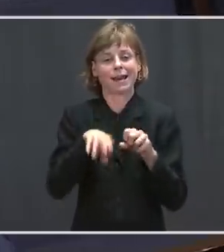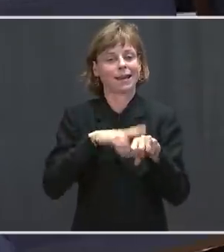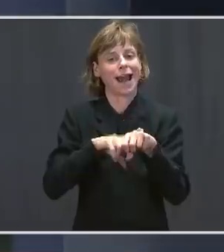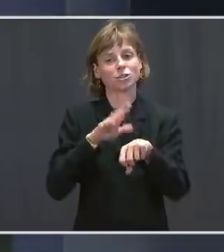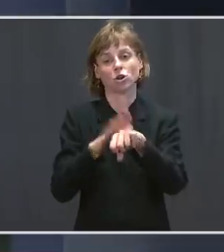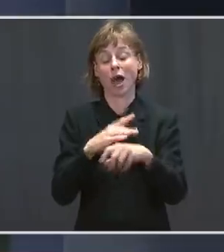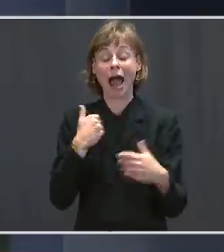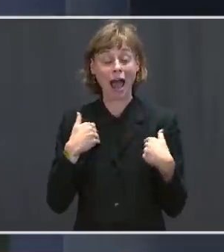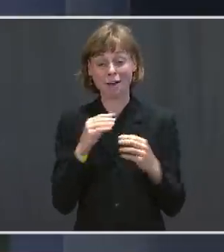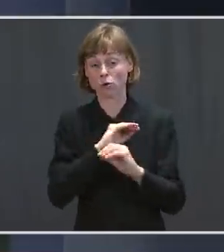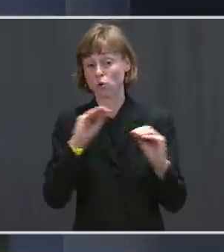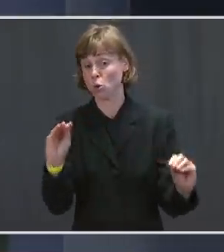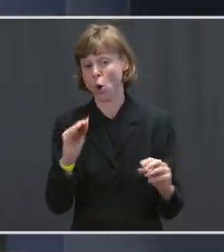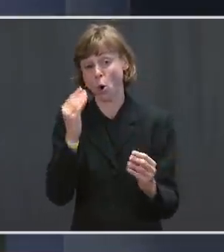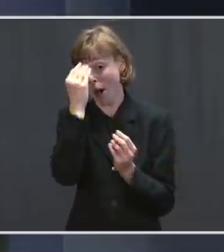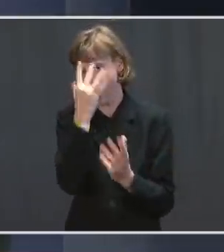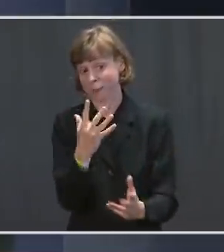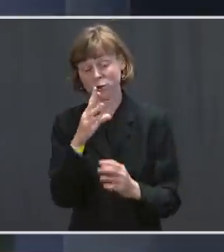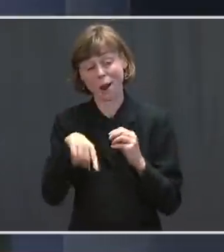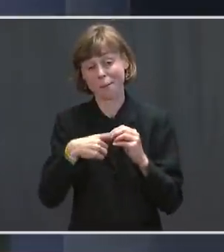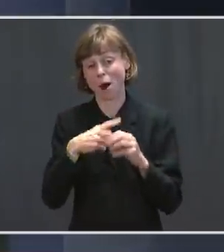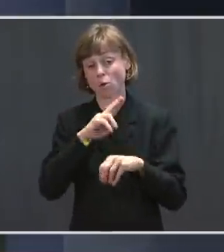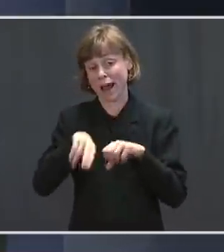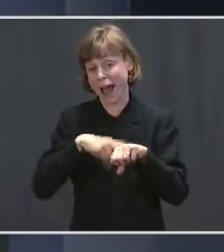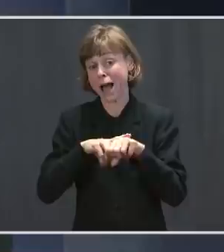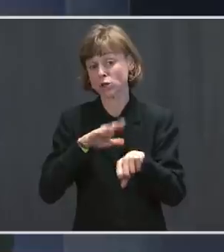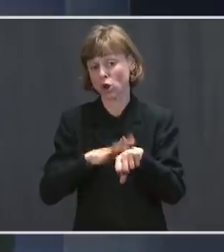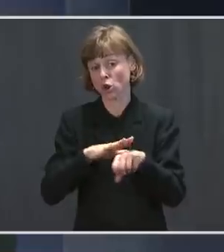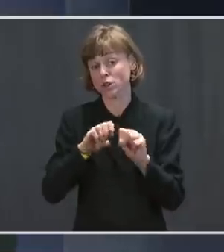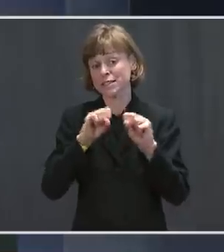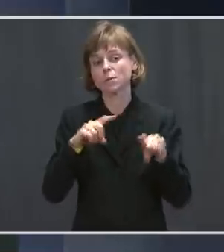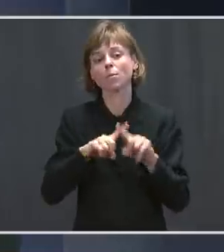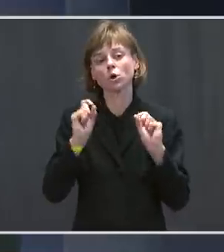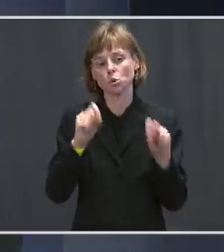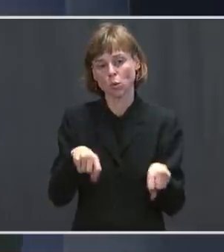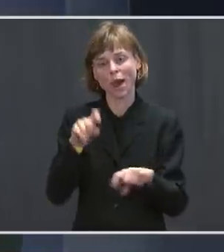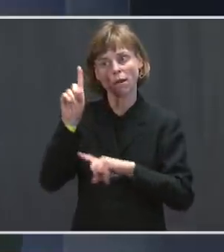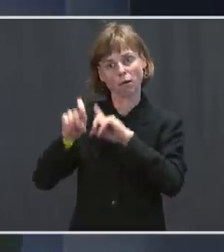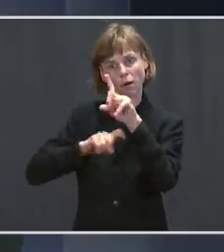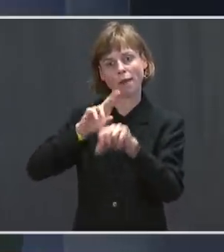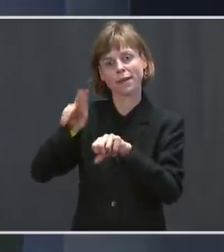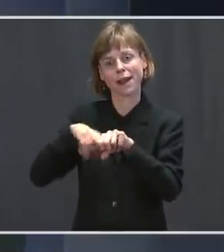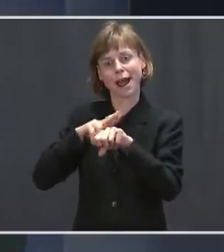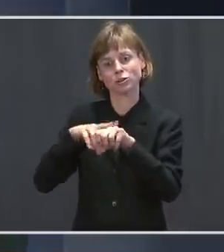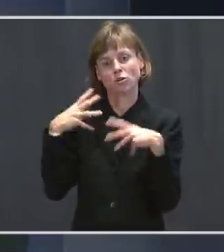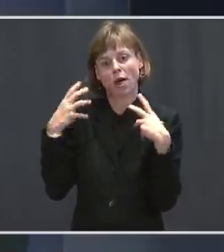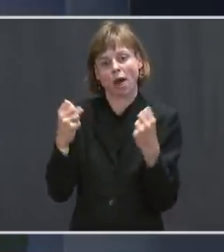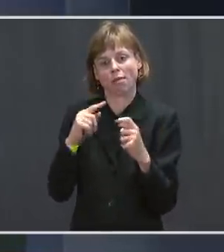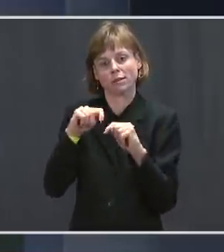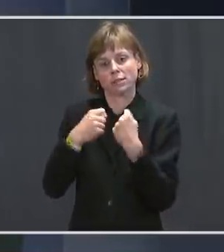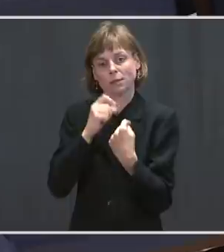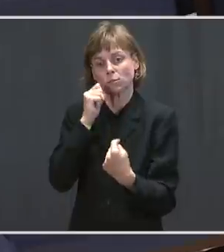Ms. Psaki: I don't have any update on it, but again, you'll have an opportunity to talk to our health team tomorrow. And that's a good question to ask them. The Press: Secondly, American Airlines